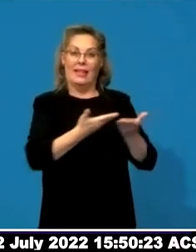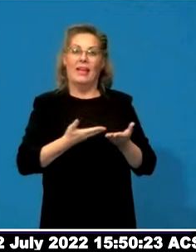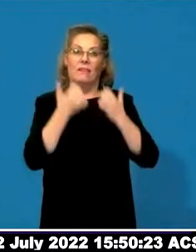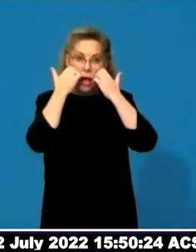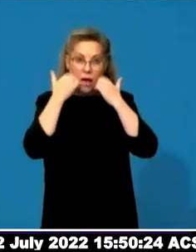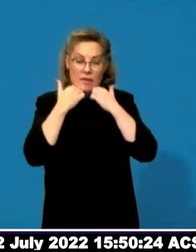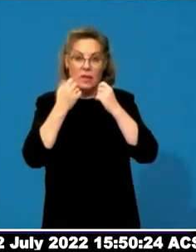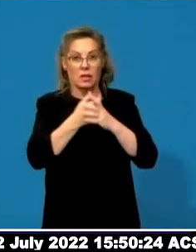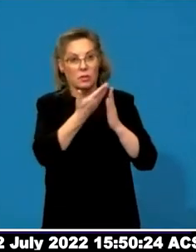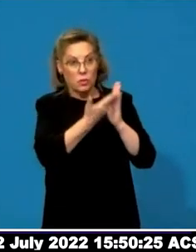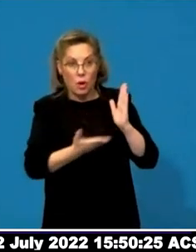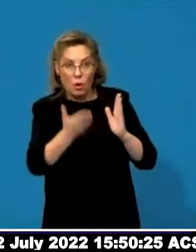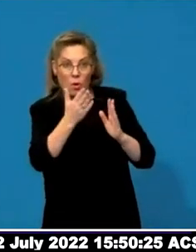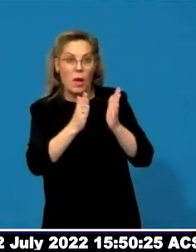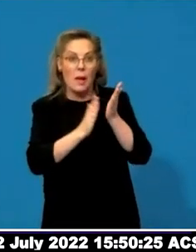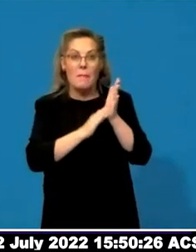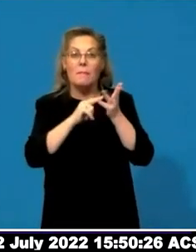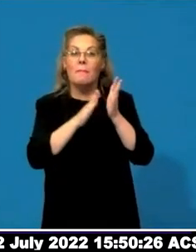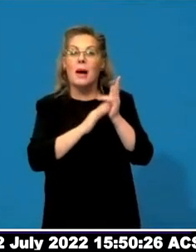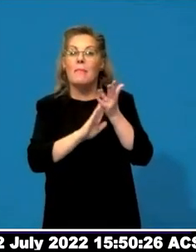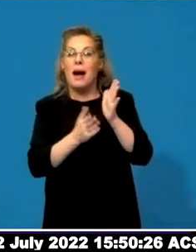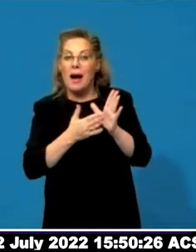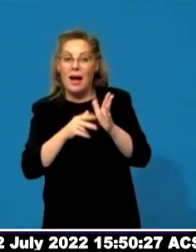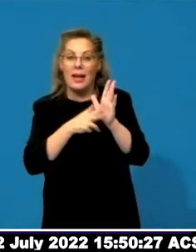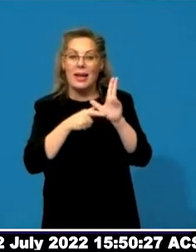you with your children today, and you will be speaking